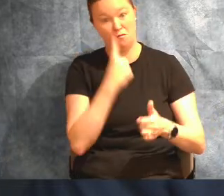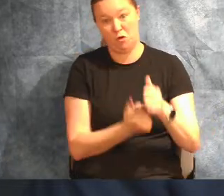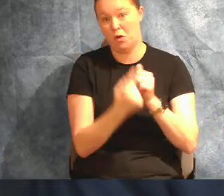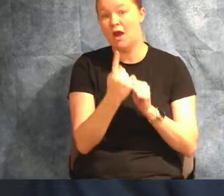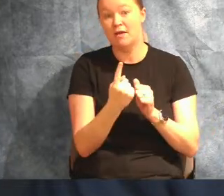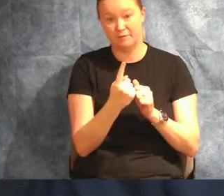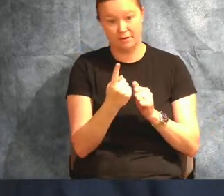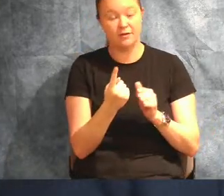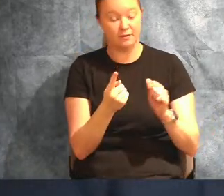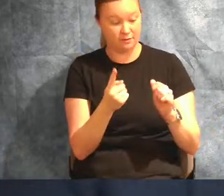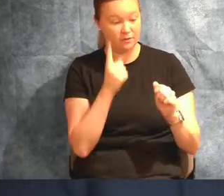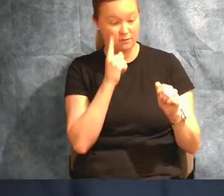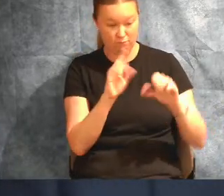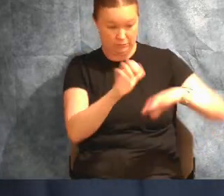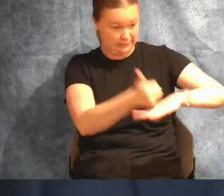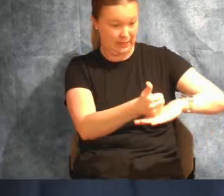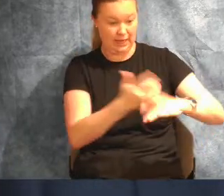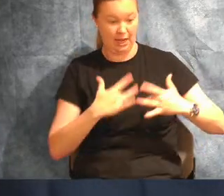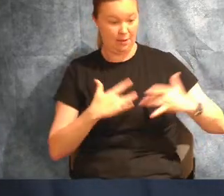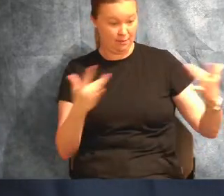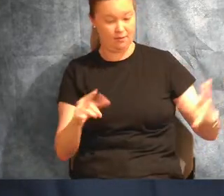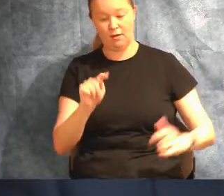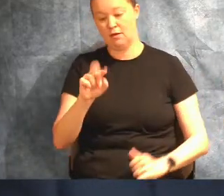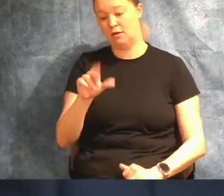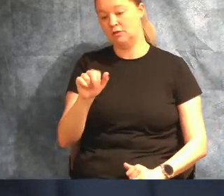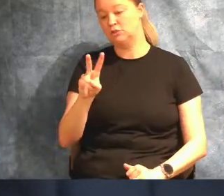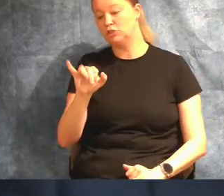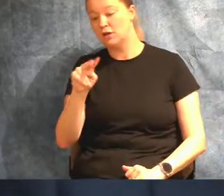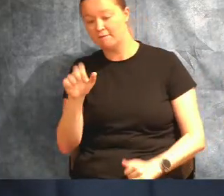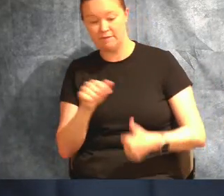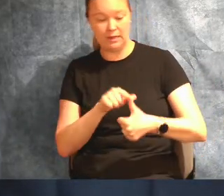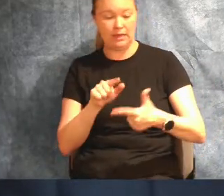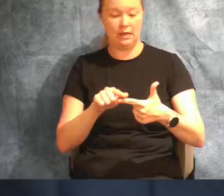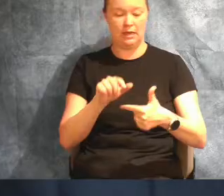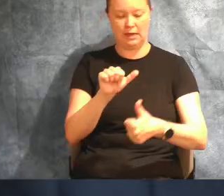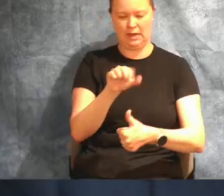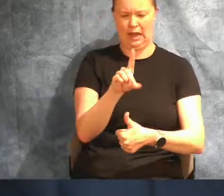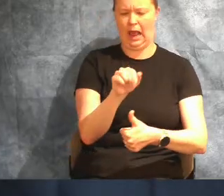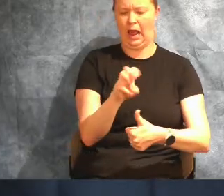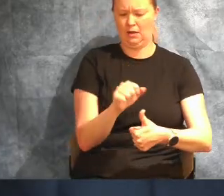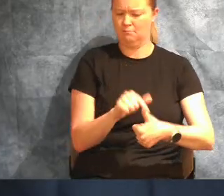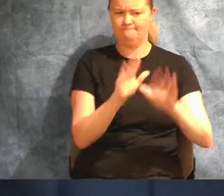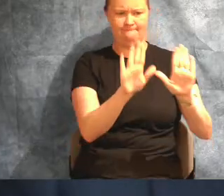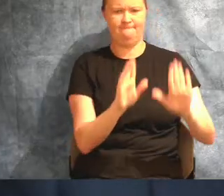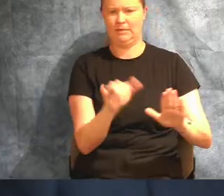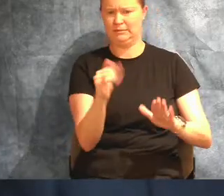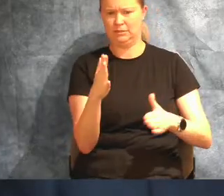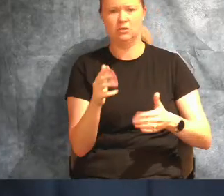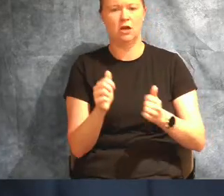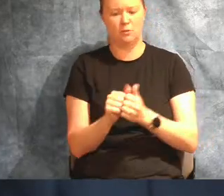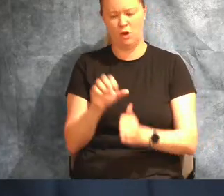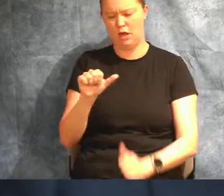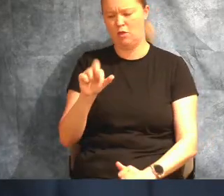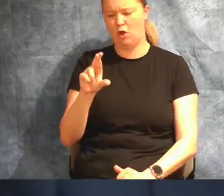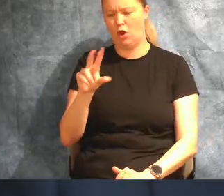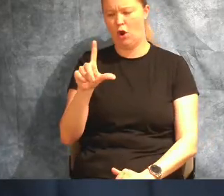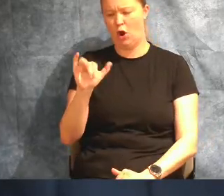or organizing the event. Trevina Adams does a fantastic job along with Arlene and and